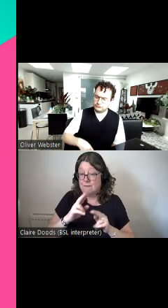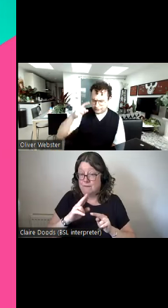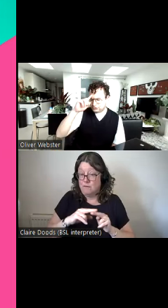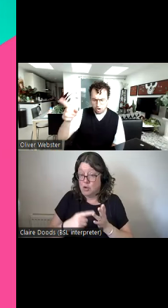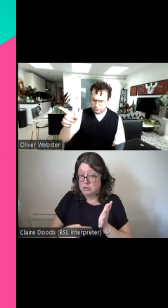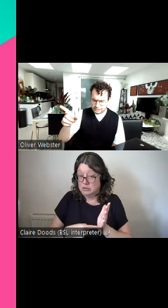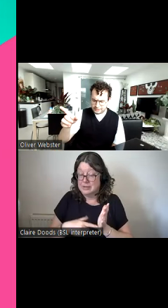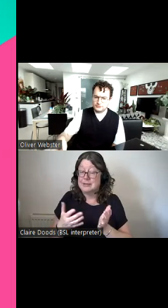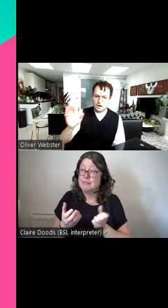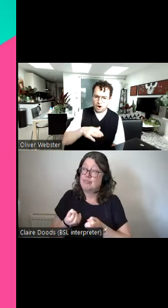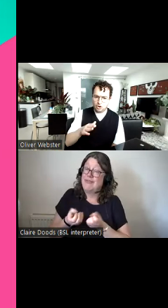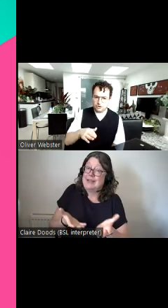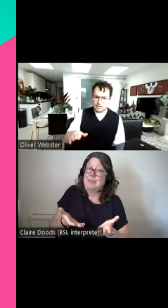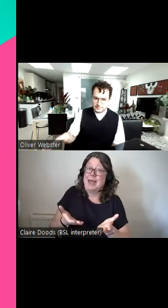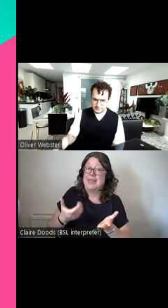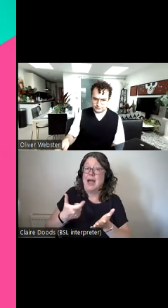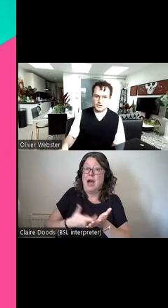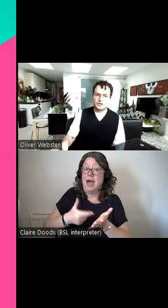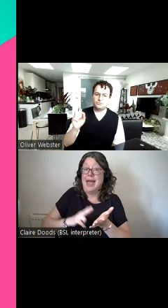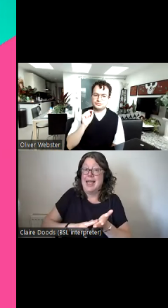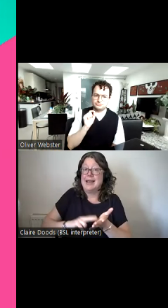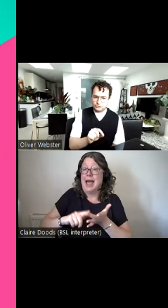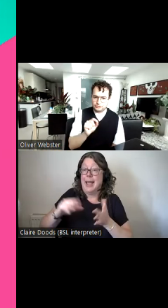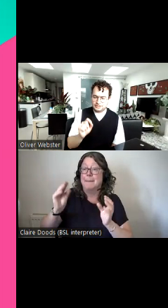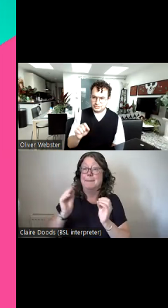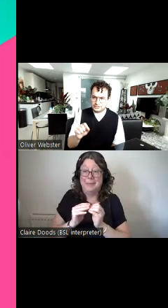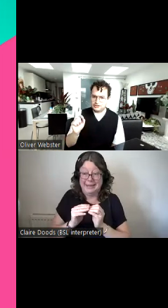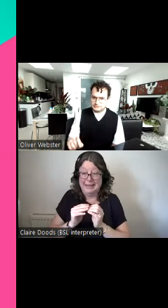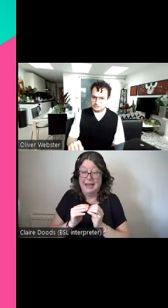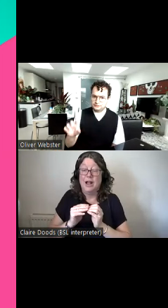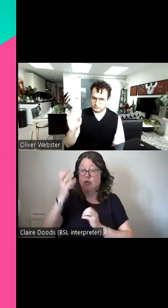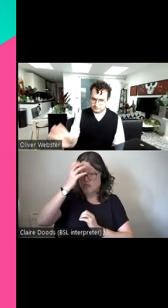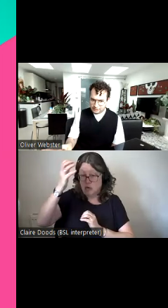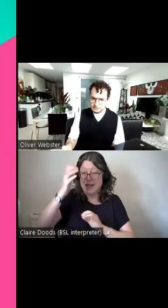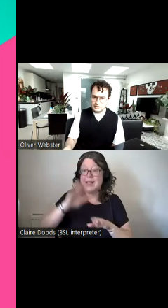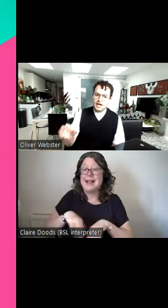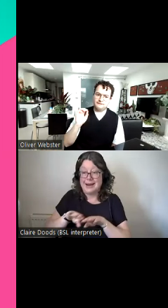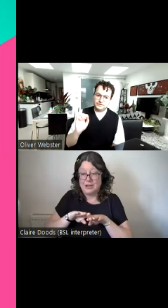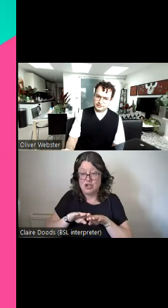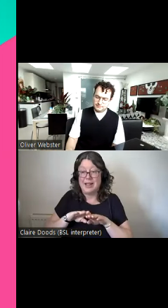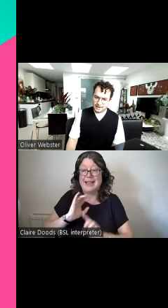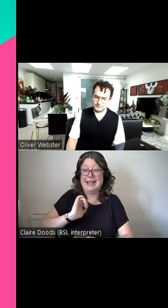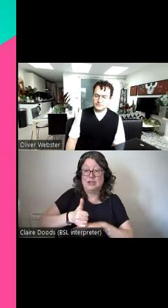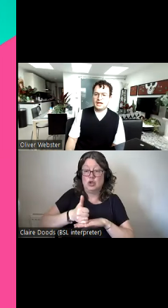sorry, not RMIB, RNIB. which is the Royal National Institute for the Blind and Visually Impaired.